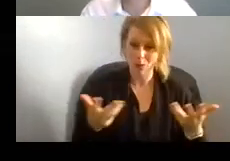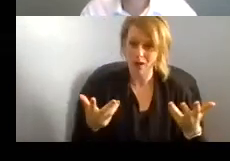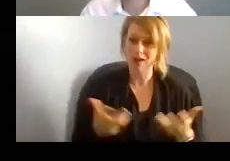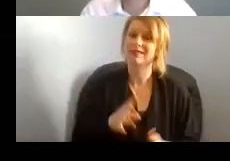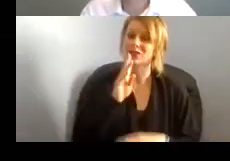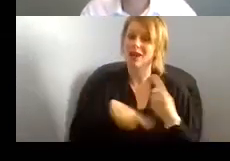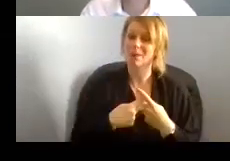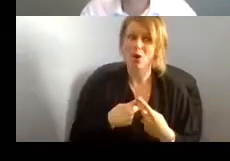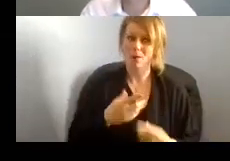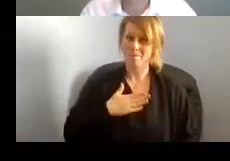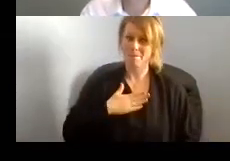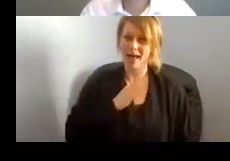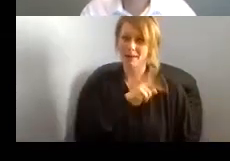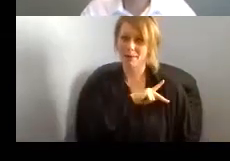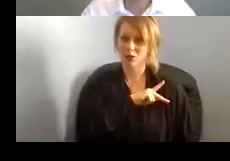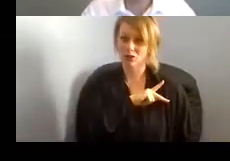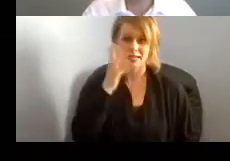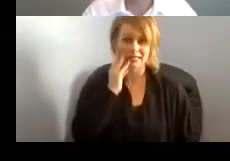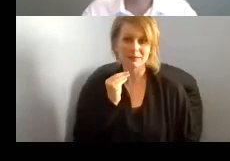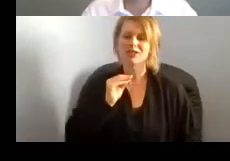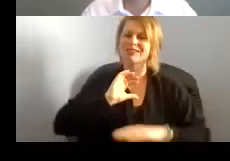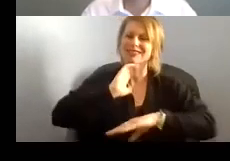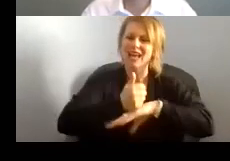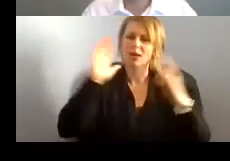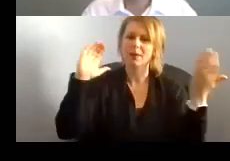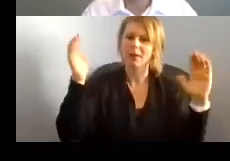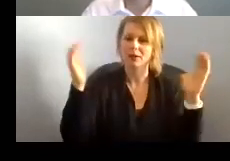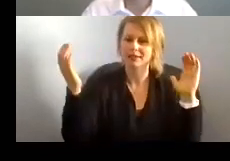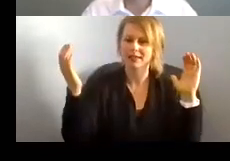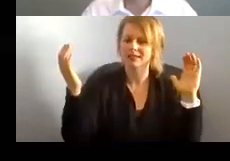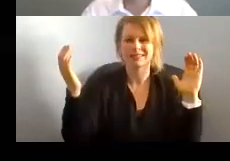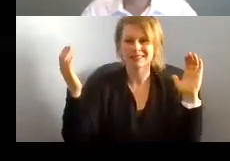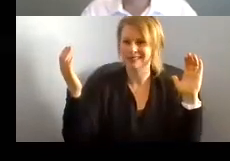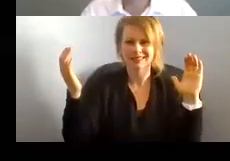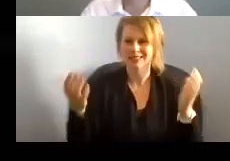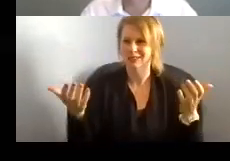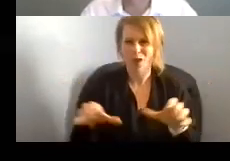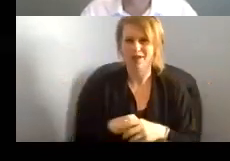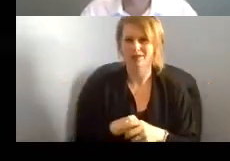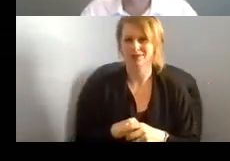you set up a comparison. And there’s really only two ways that can go. Either you’ll say something that pales in comparison.